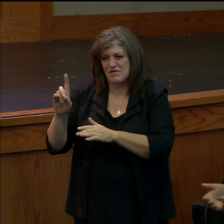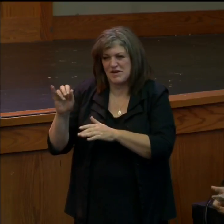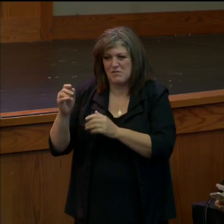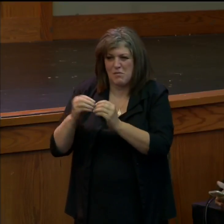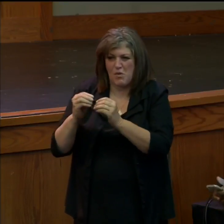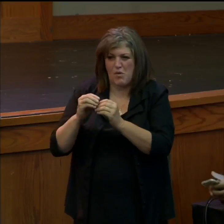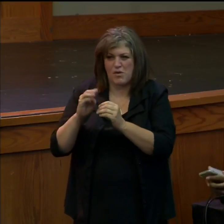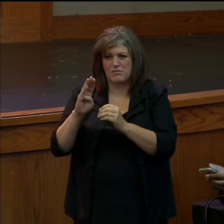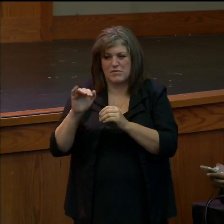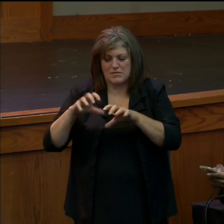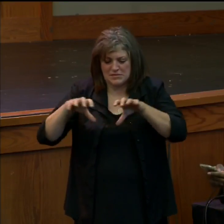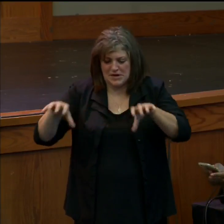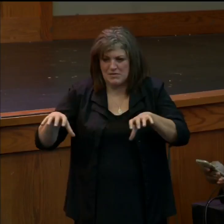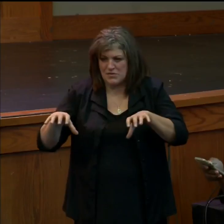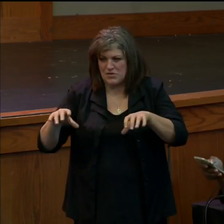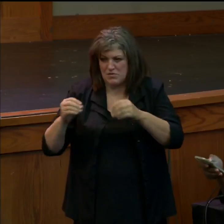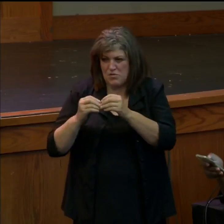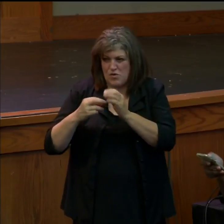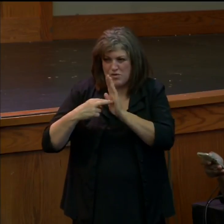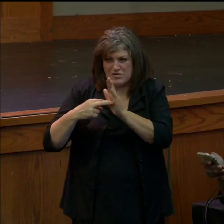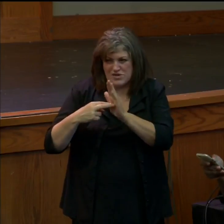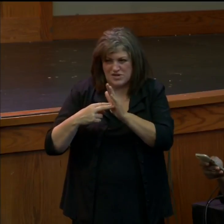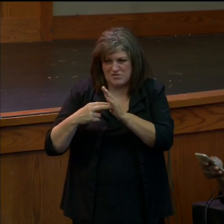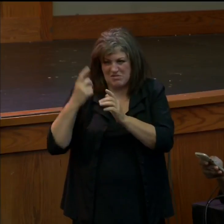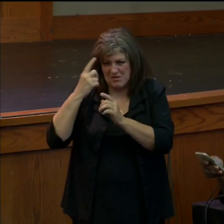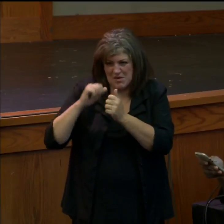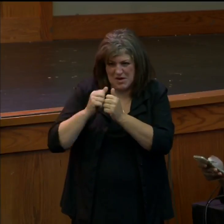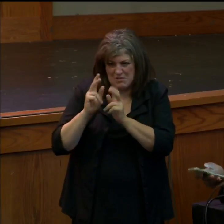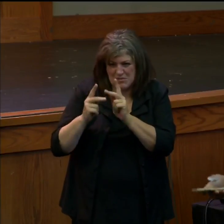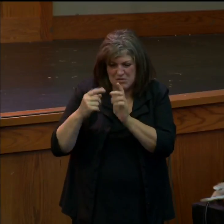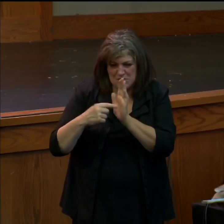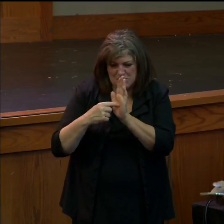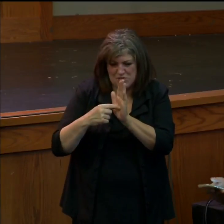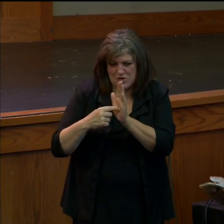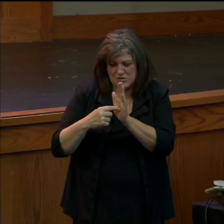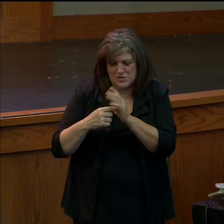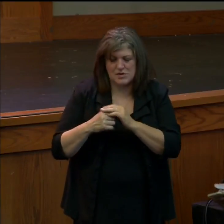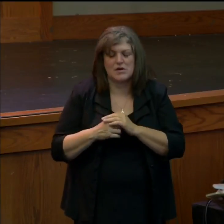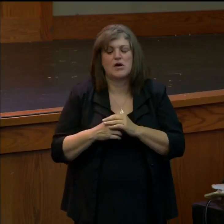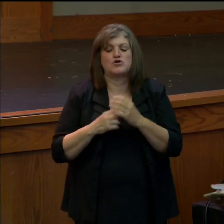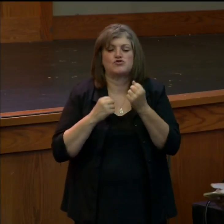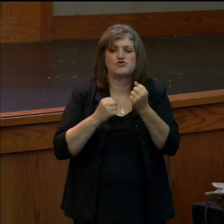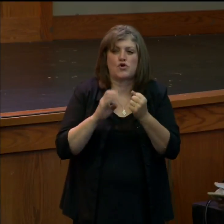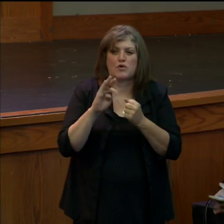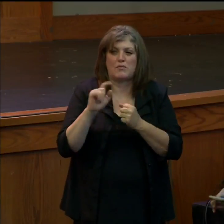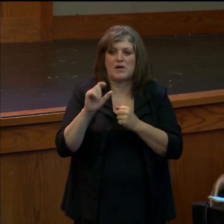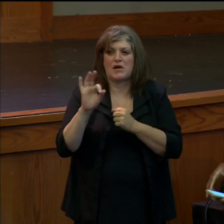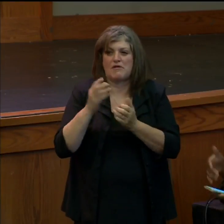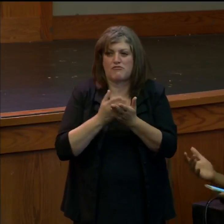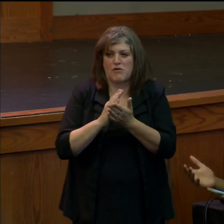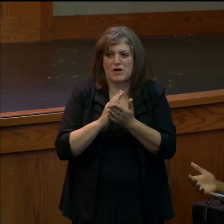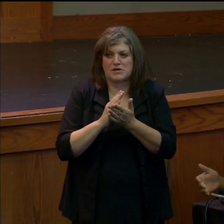REPRESENTATION IN YOUR NEW STATE. AND THEN ALSO, A STRONGER BILL OF RIGHTS. THAT WOULD BE VERY EFFICIENT.